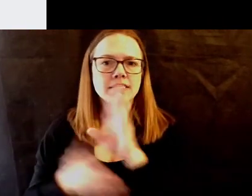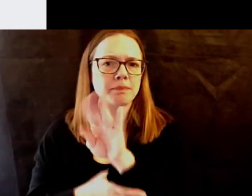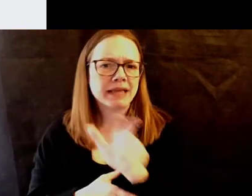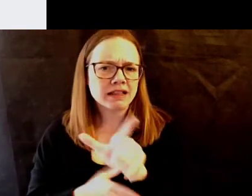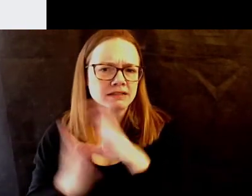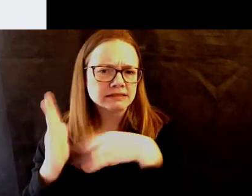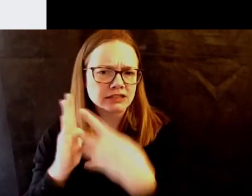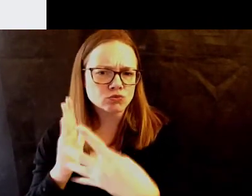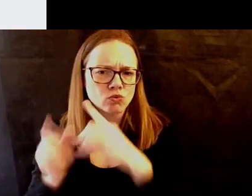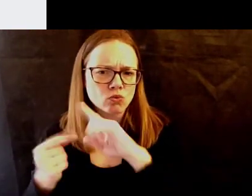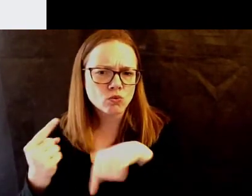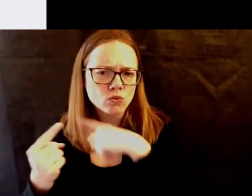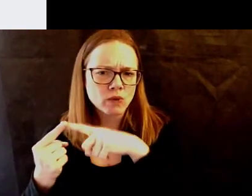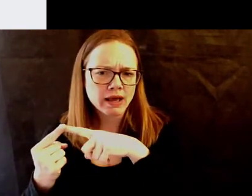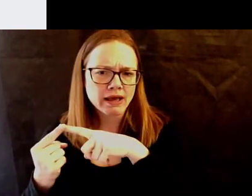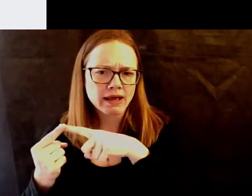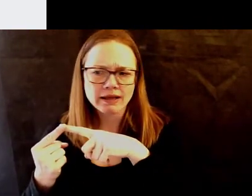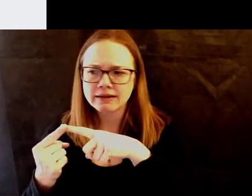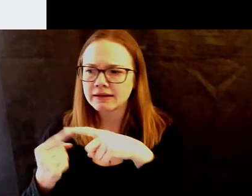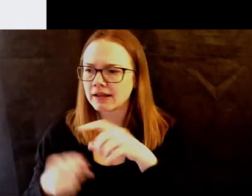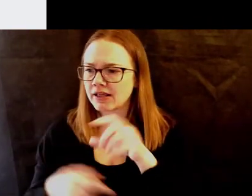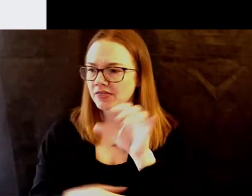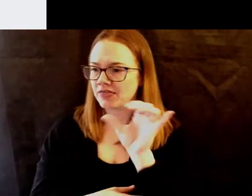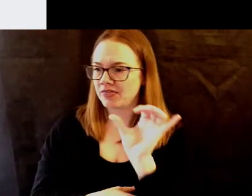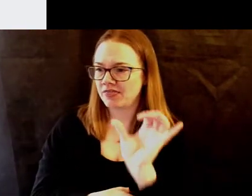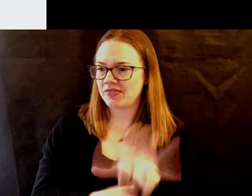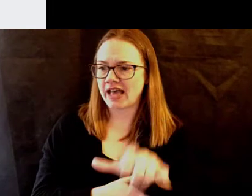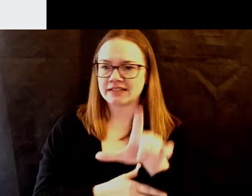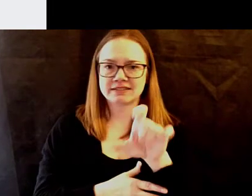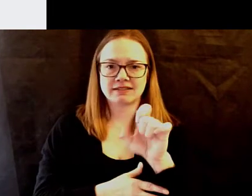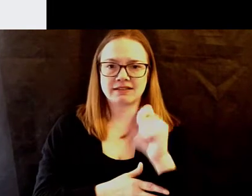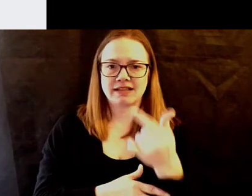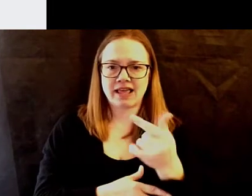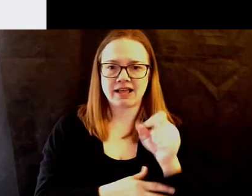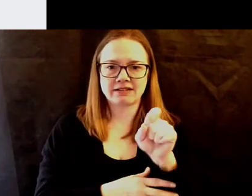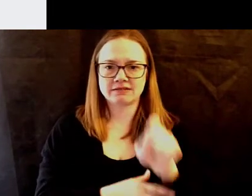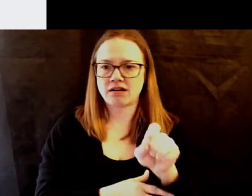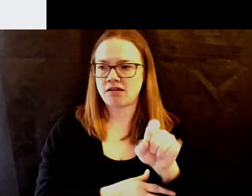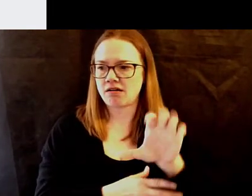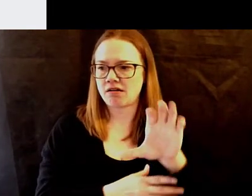That's at leg.Colorado.gov. And, if we have time, I'd love to show a little bit of what it looks like.